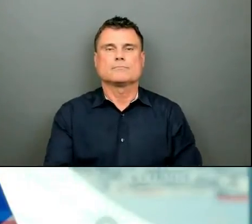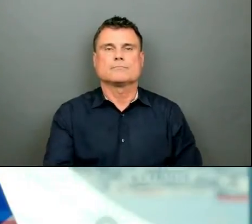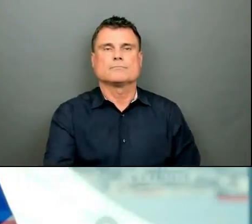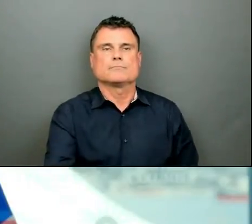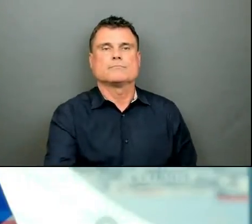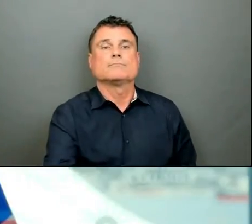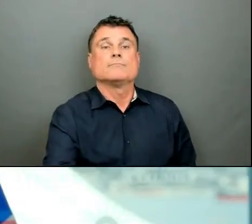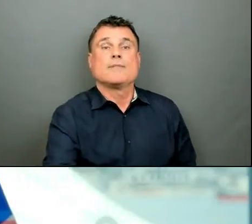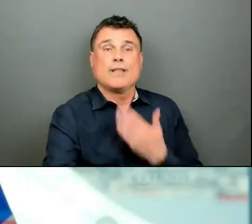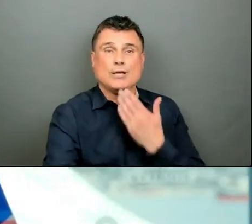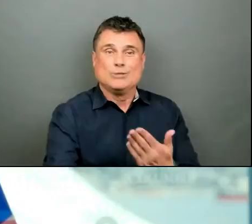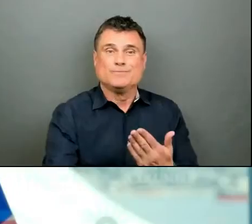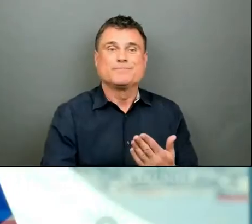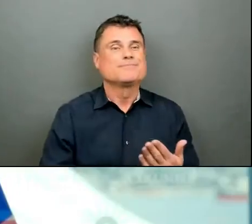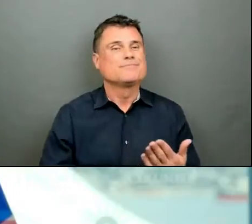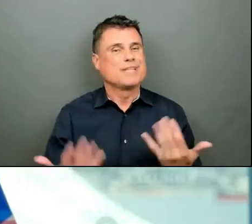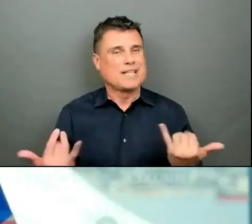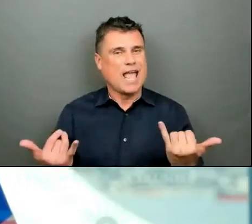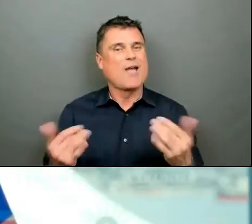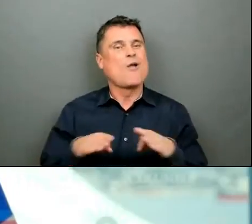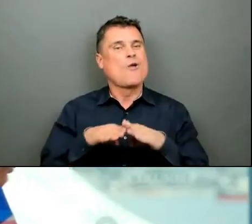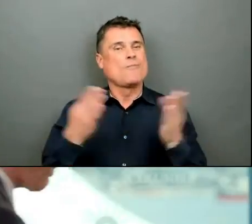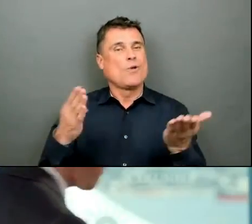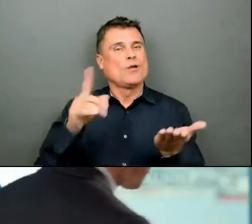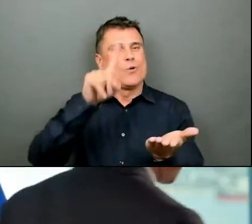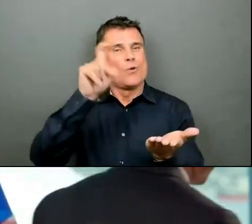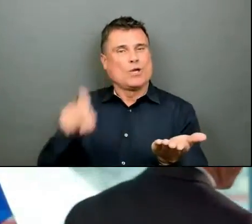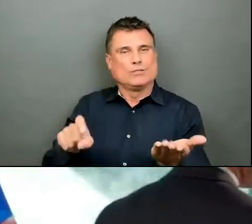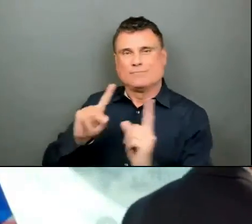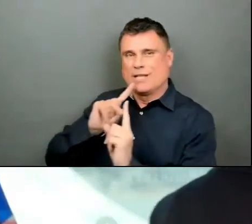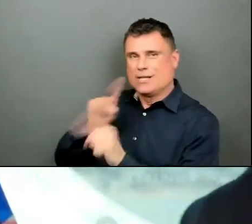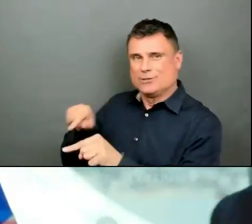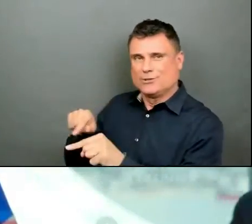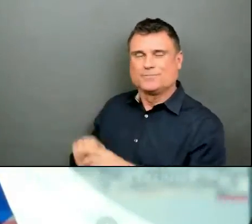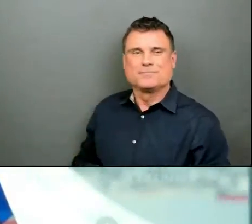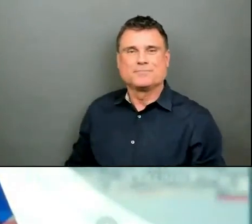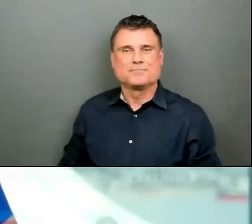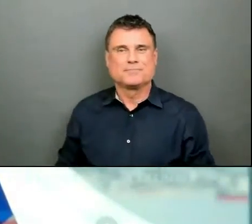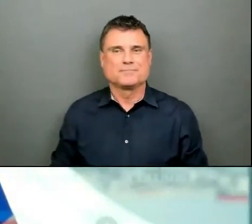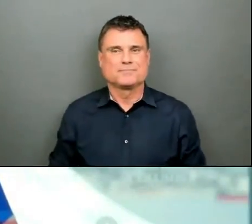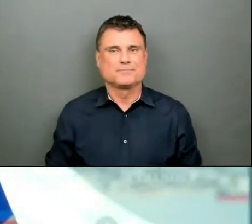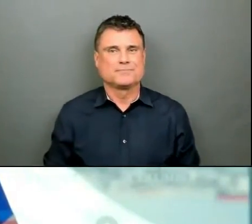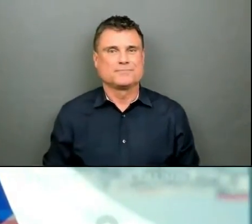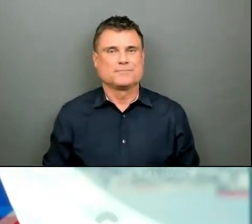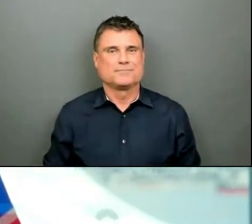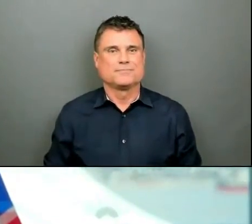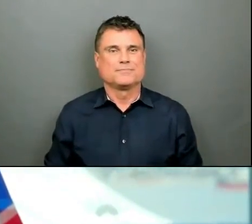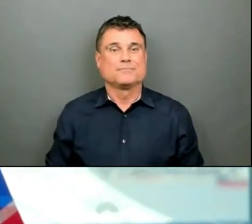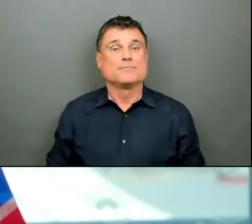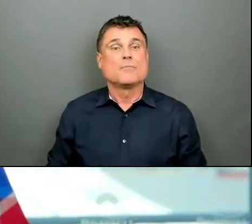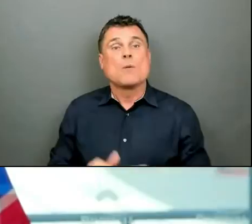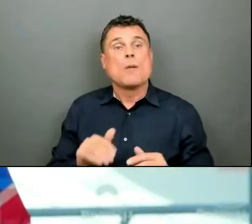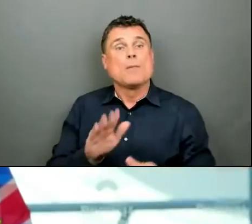Thank you very much. Happy to take your questions. Reminder to press star one to enter